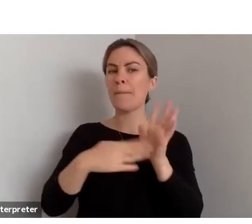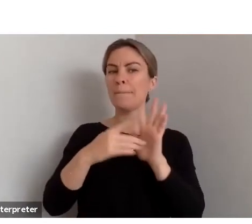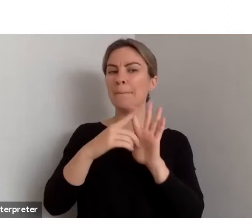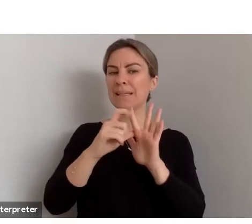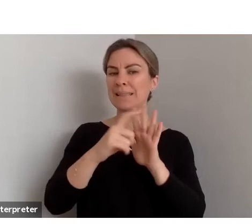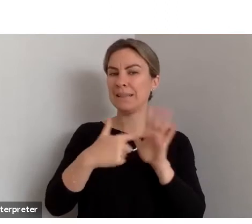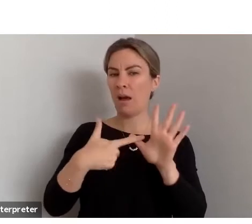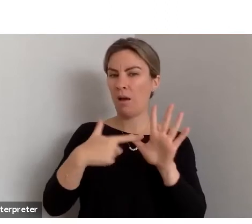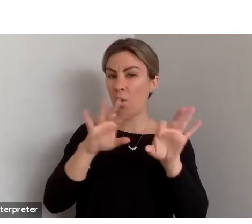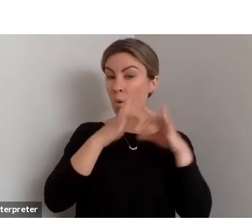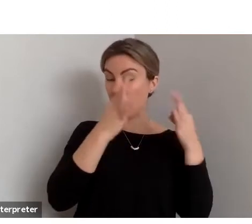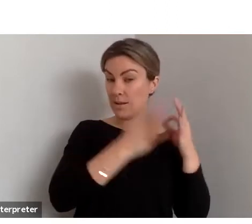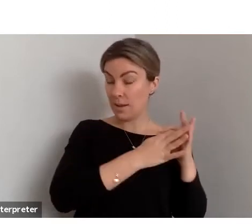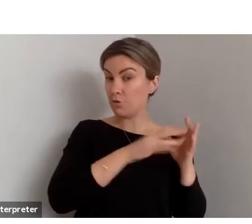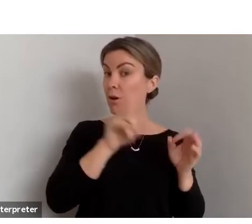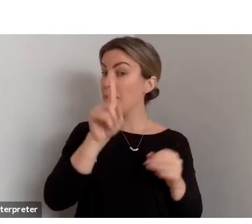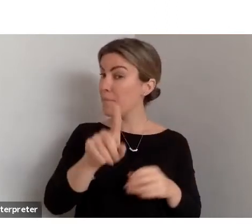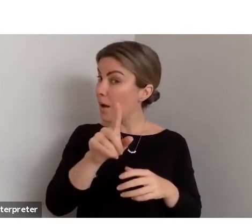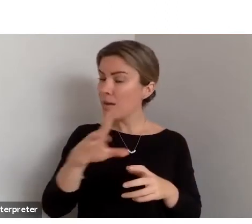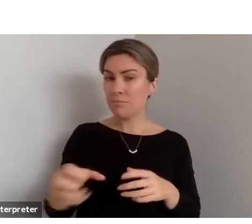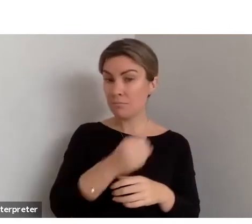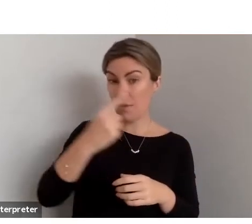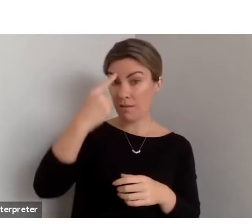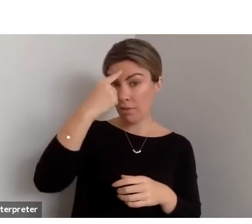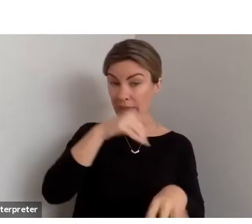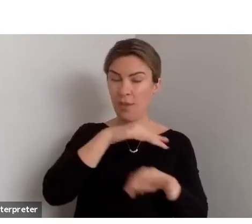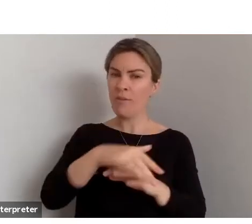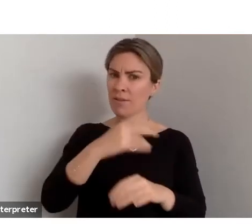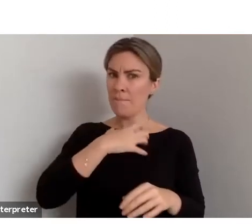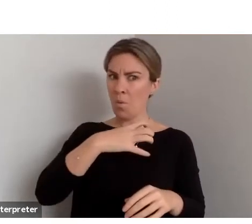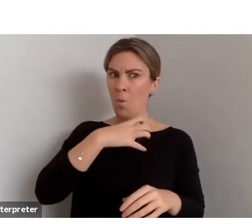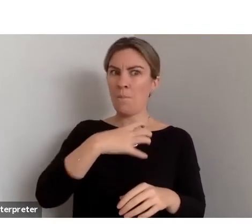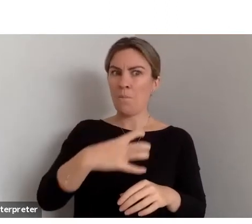And did something think about as it is becoming more common.